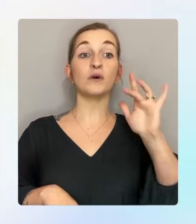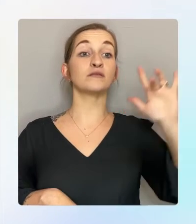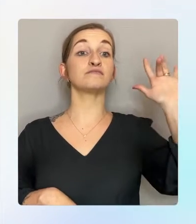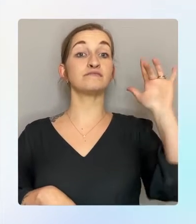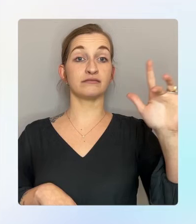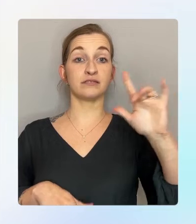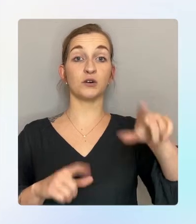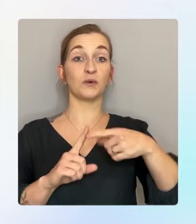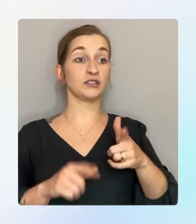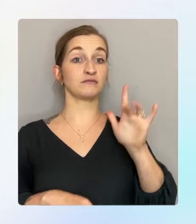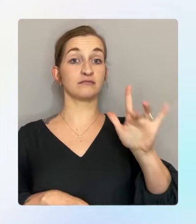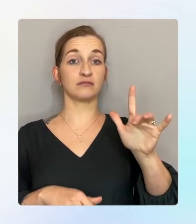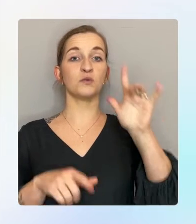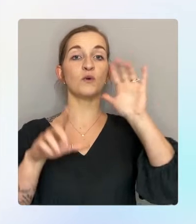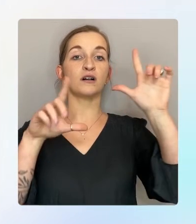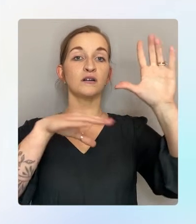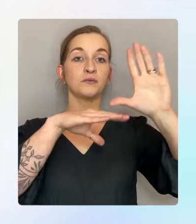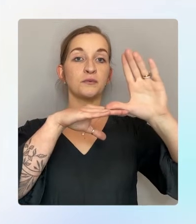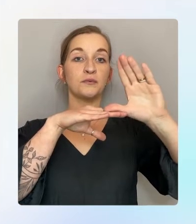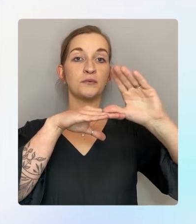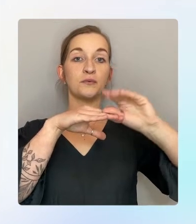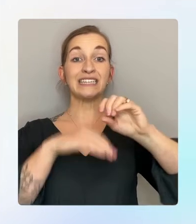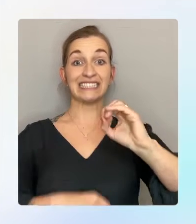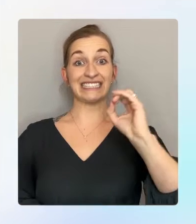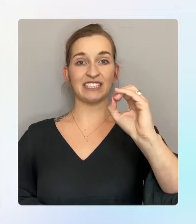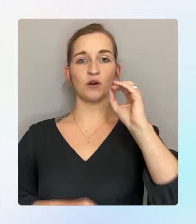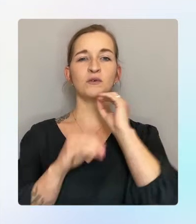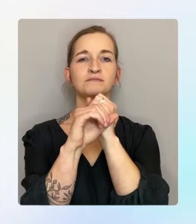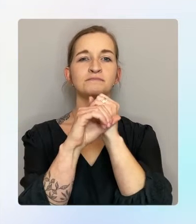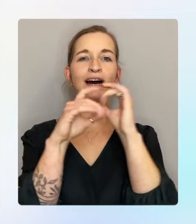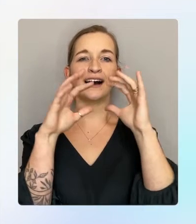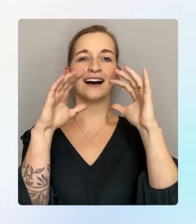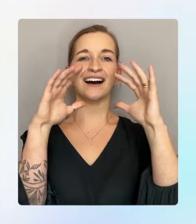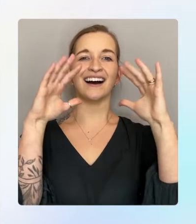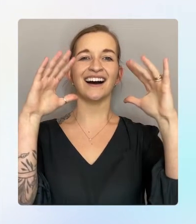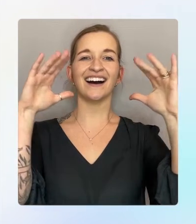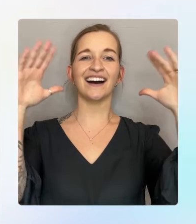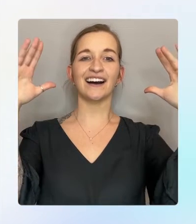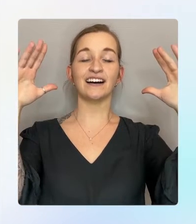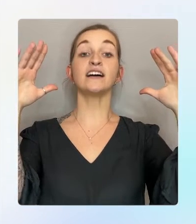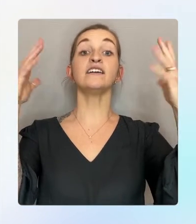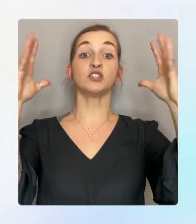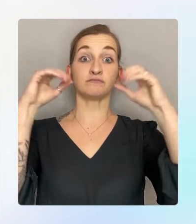and then it will explode once it reaches zero. Upon explosion, the state should be reset.